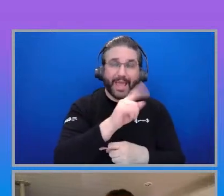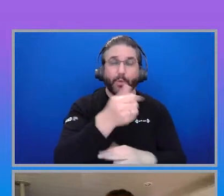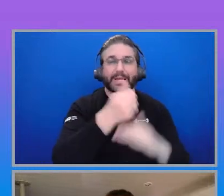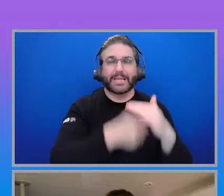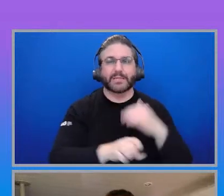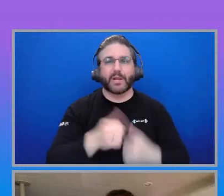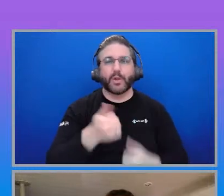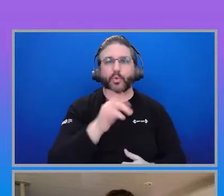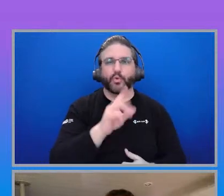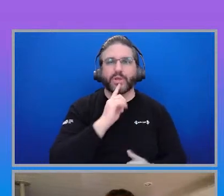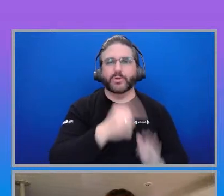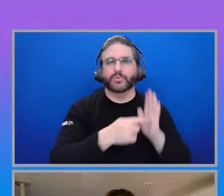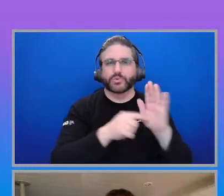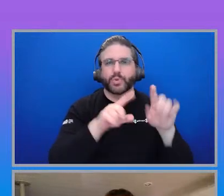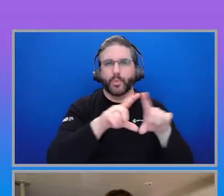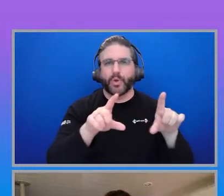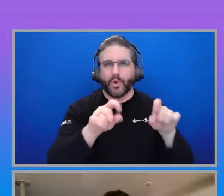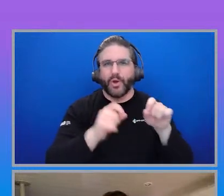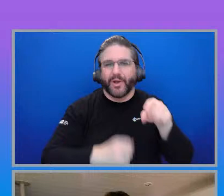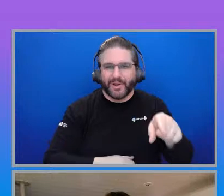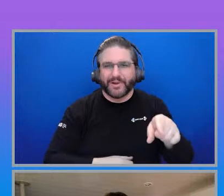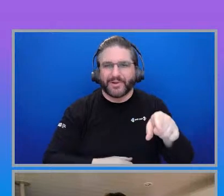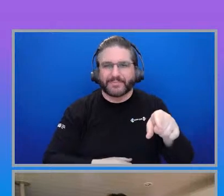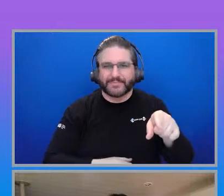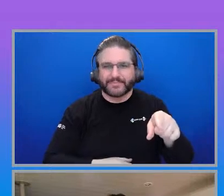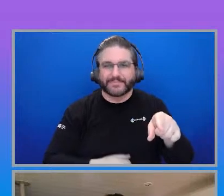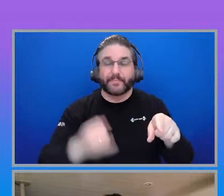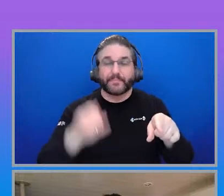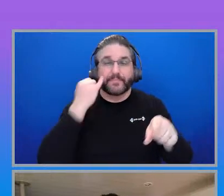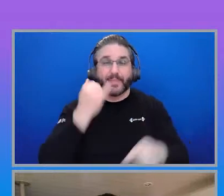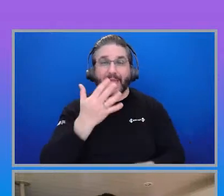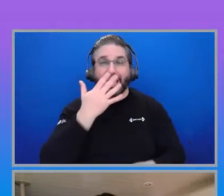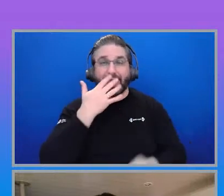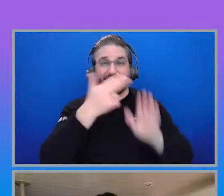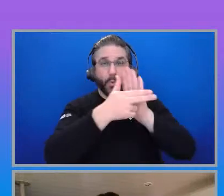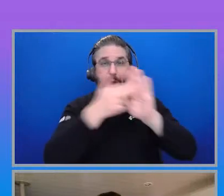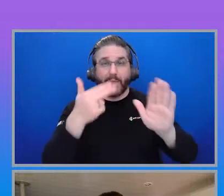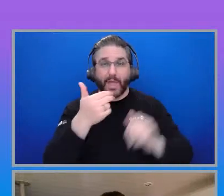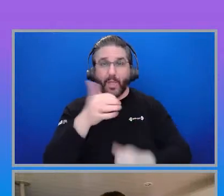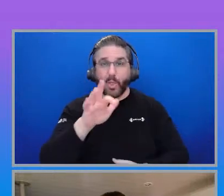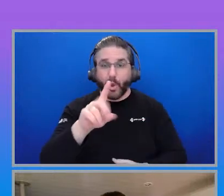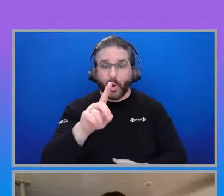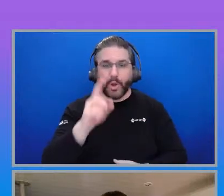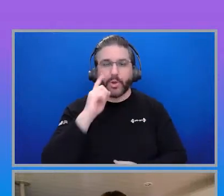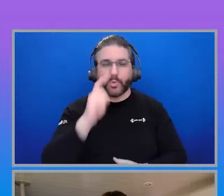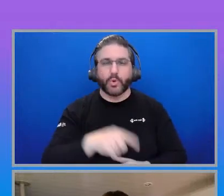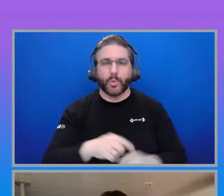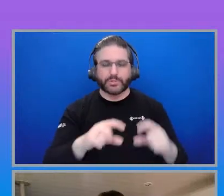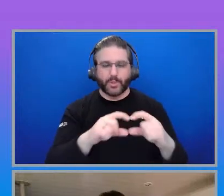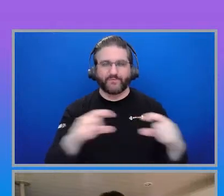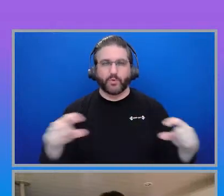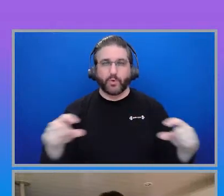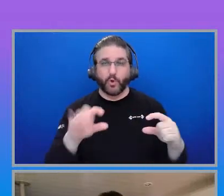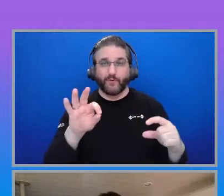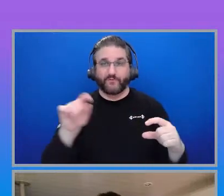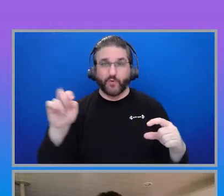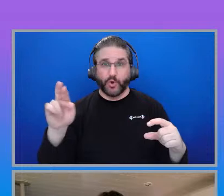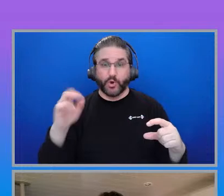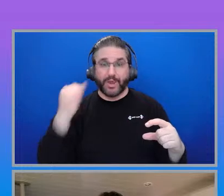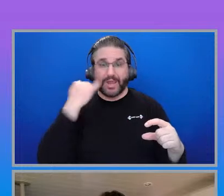which displays the card, and when you highlight the card, you can see that the footers. If a